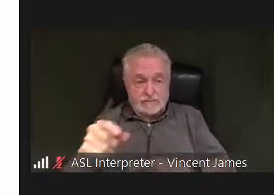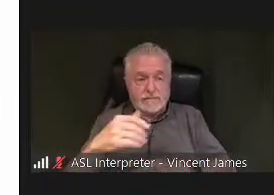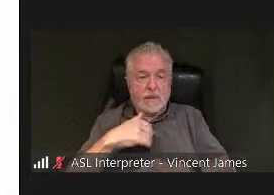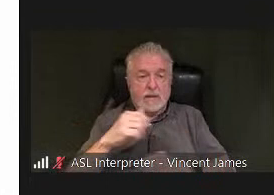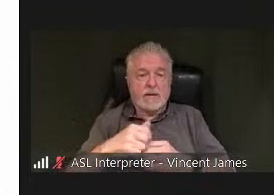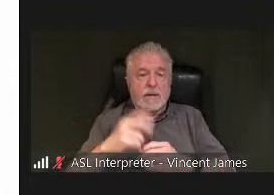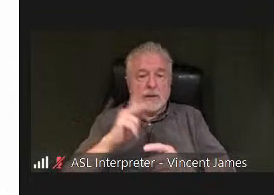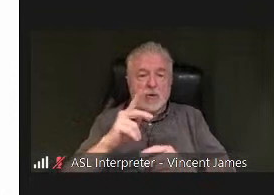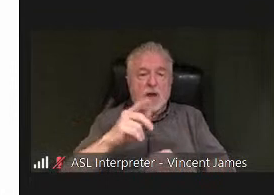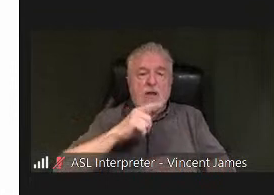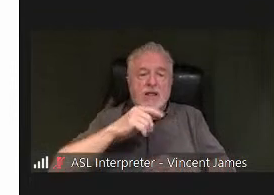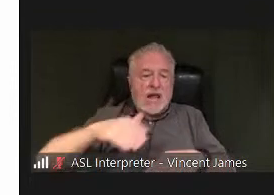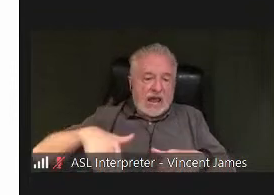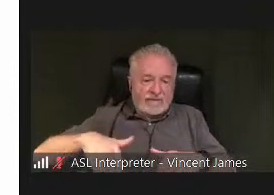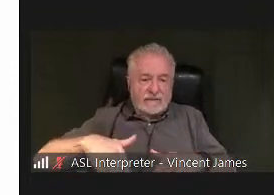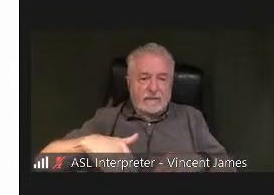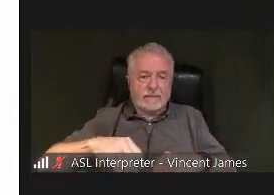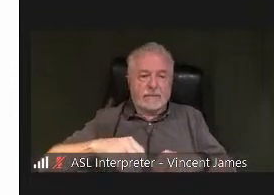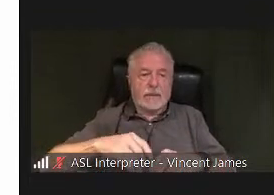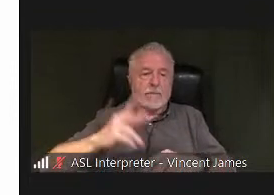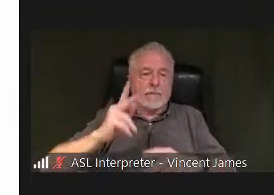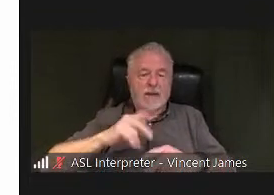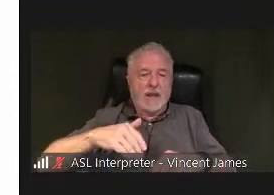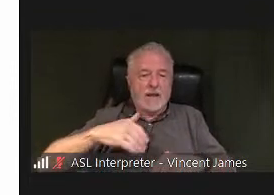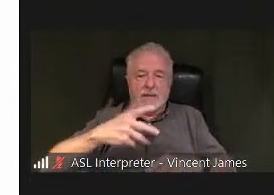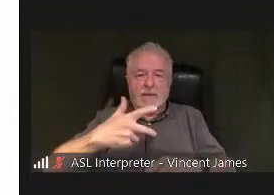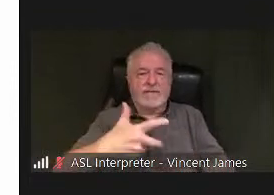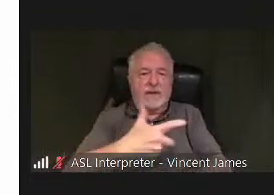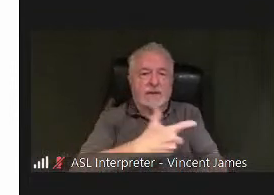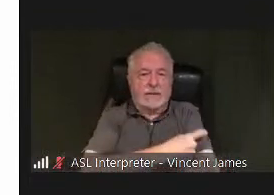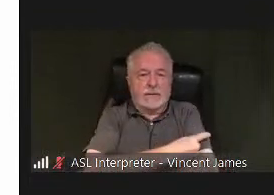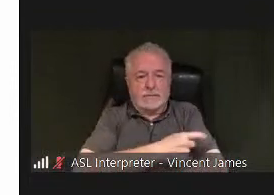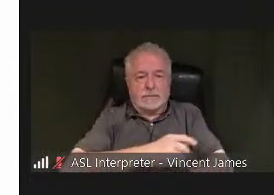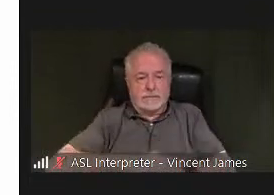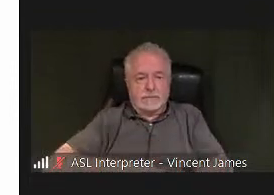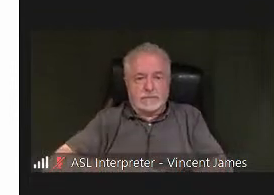been from people who have not people have not been vaccinated.